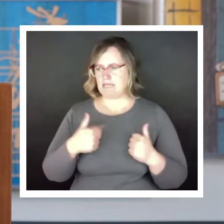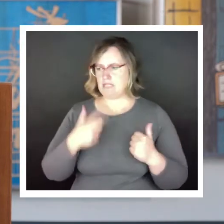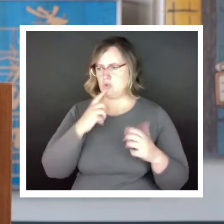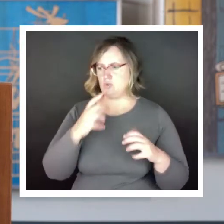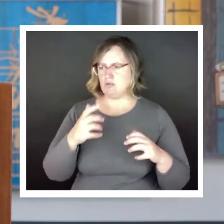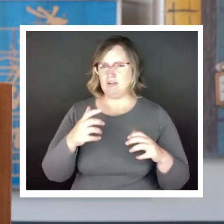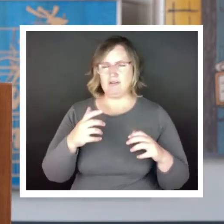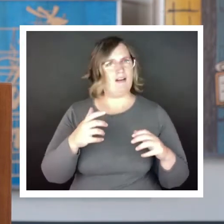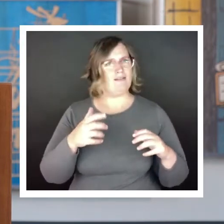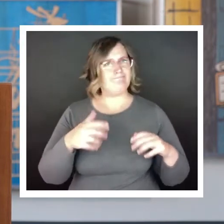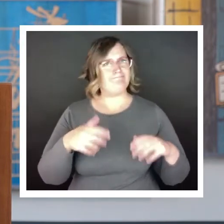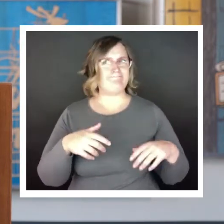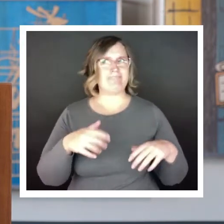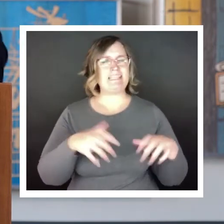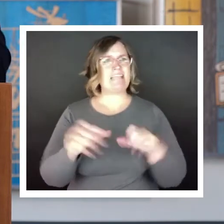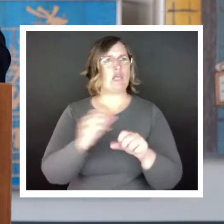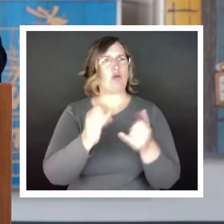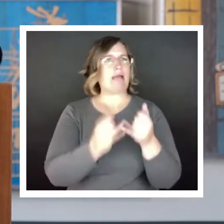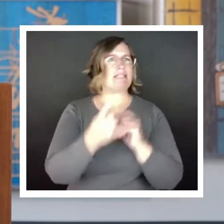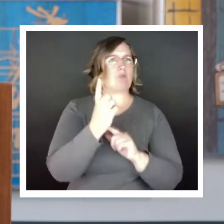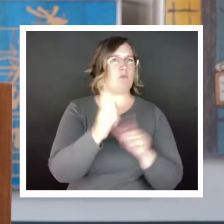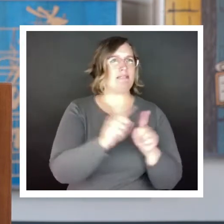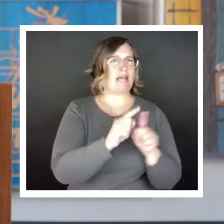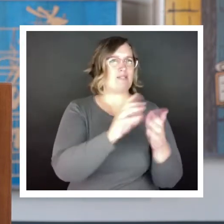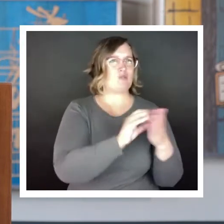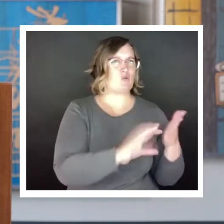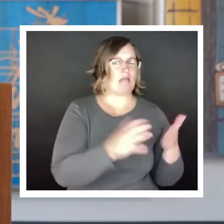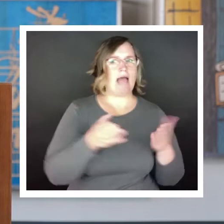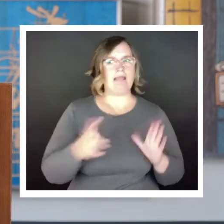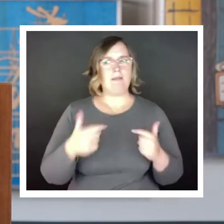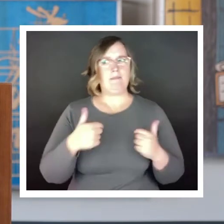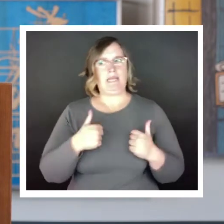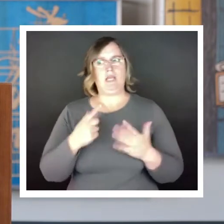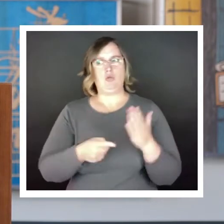as a student and to let me do what I do best.